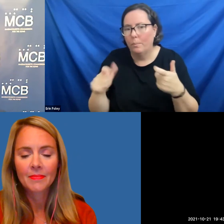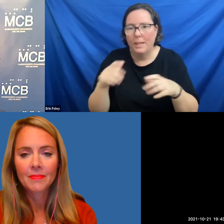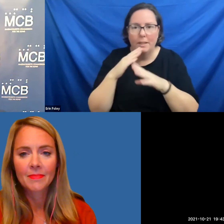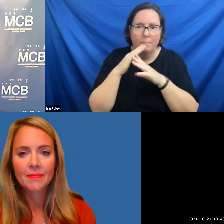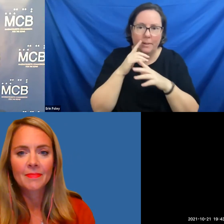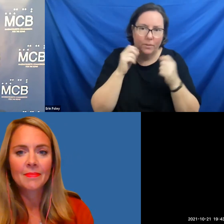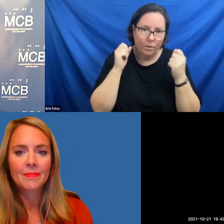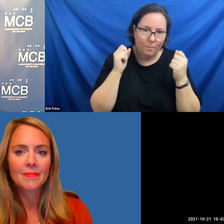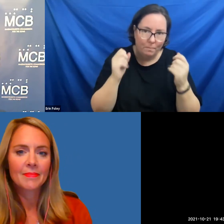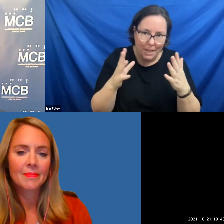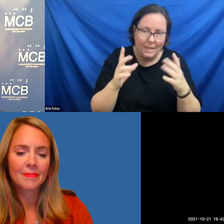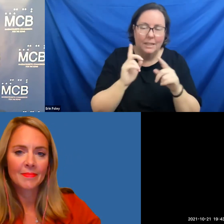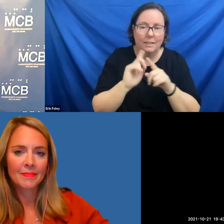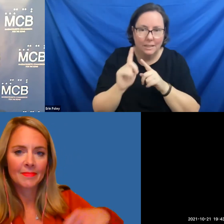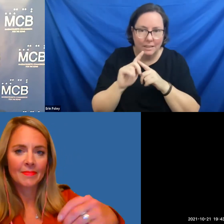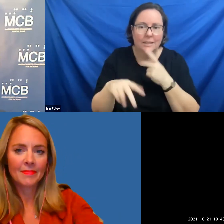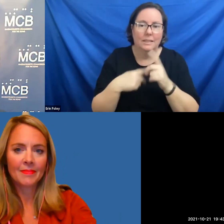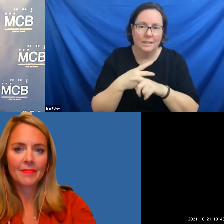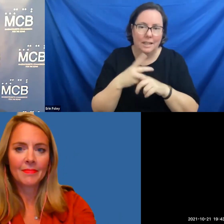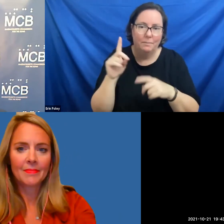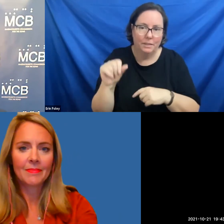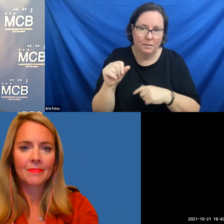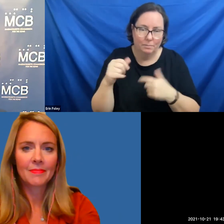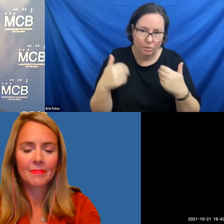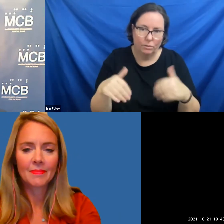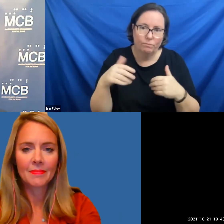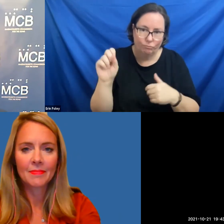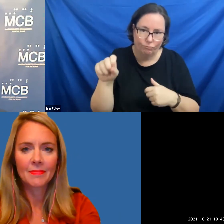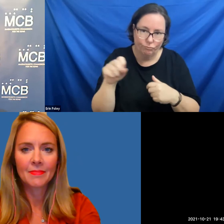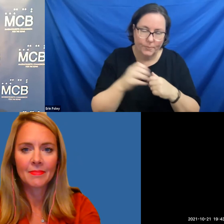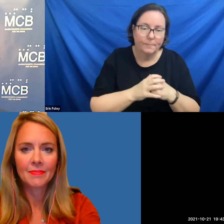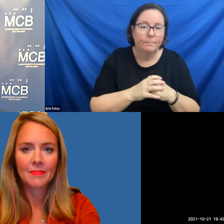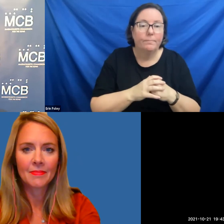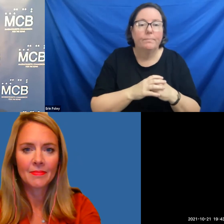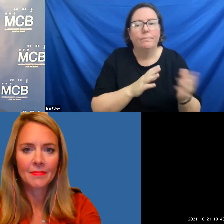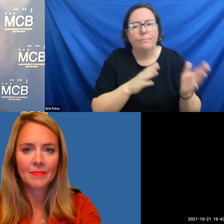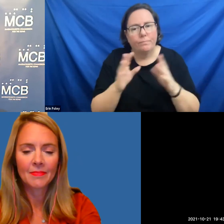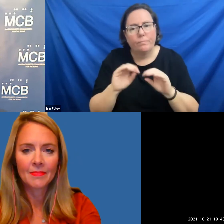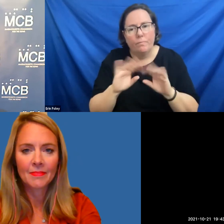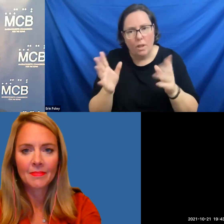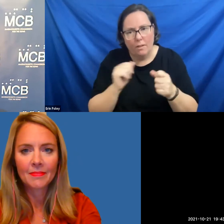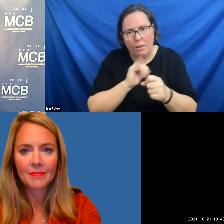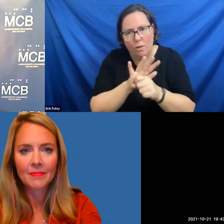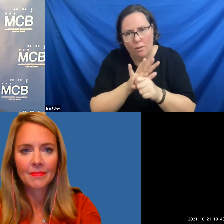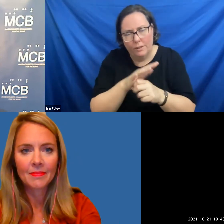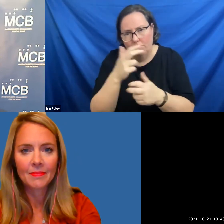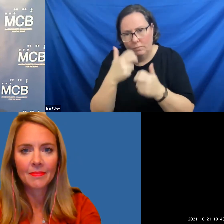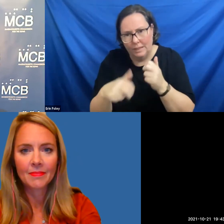had many different types of disabilities. And obviously COVID-19 has been a very difficult thing.